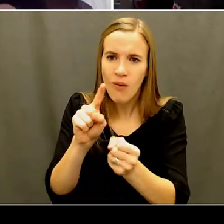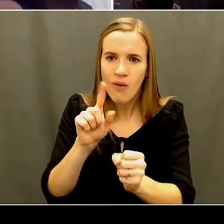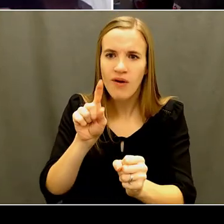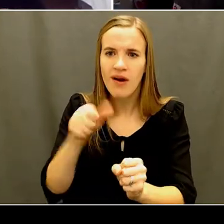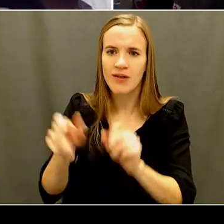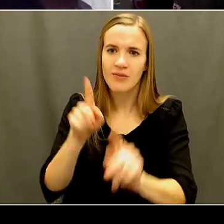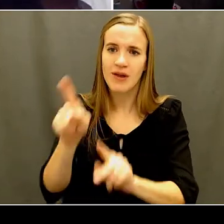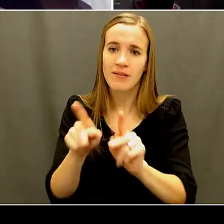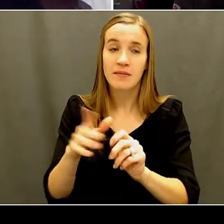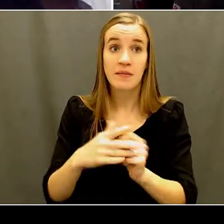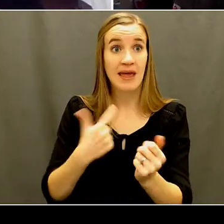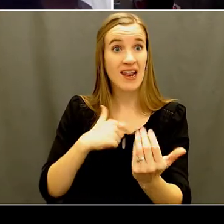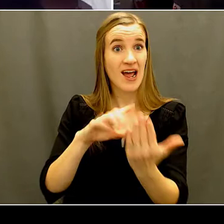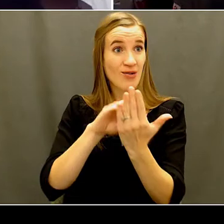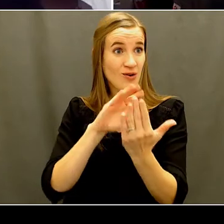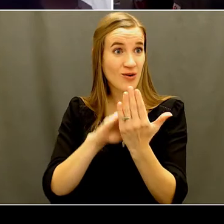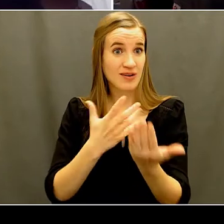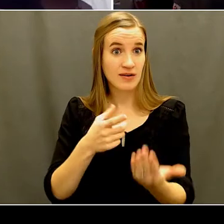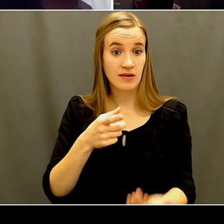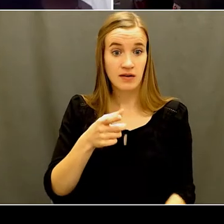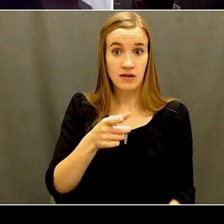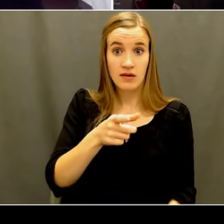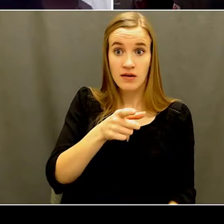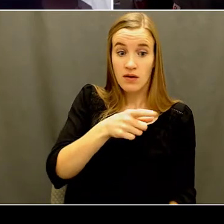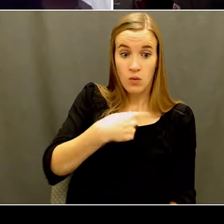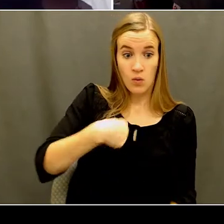opportunities for people to speak for themselves. And so that's, that's